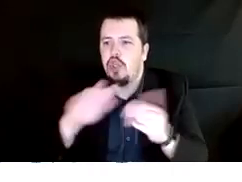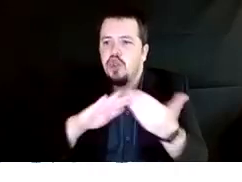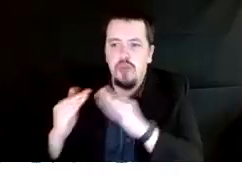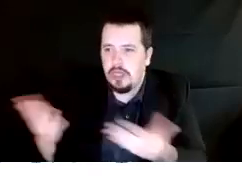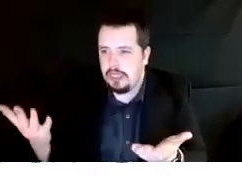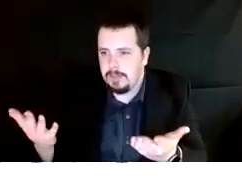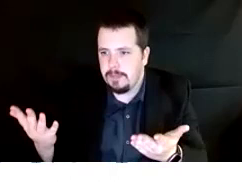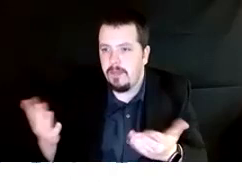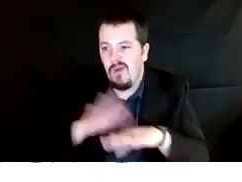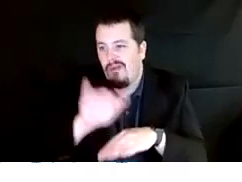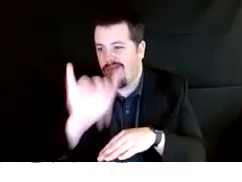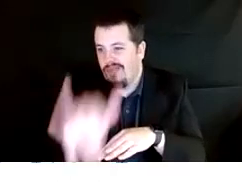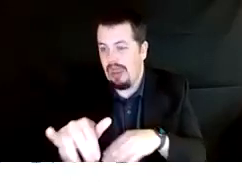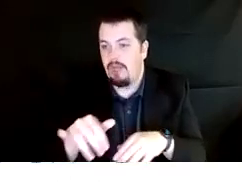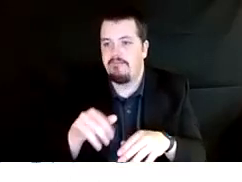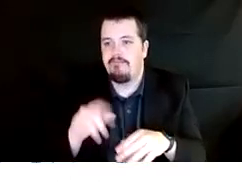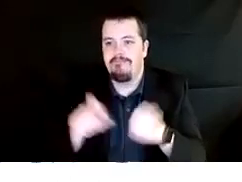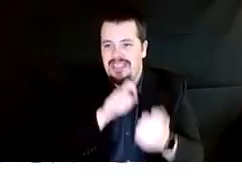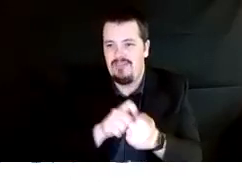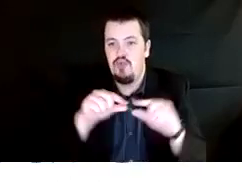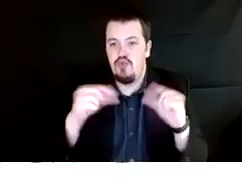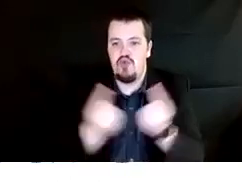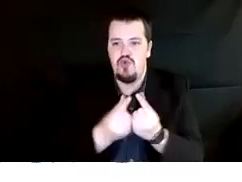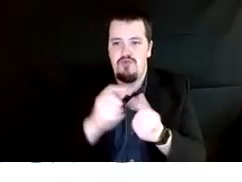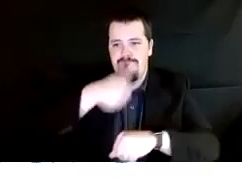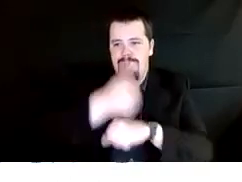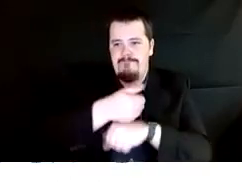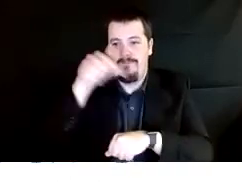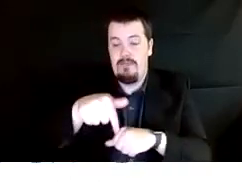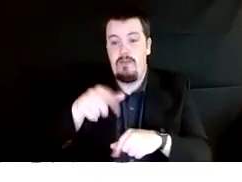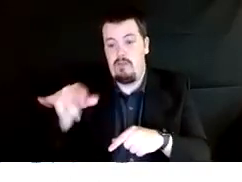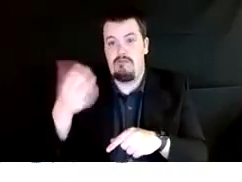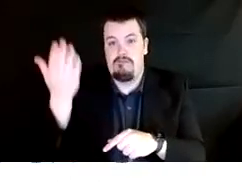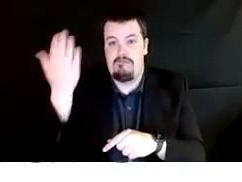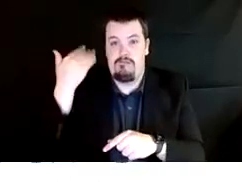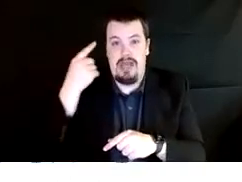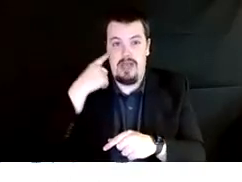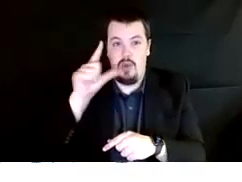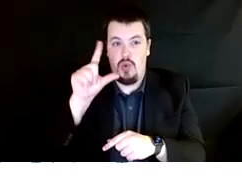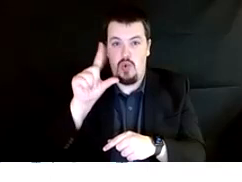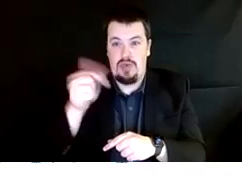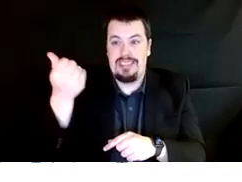on that particular group that formed this and this was done back I believe in 2016, so it had